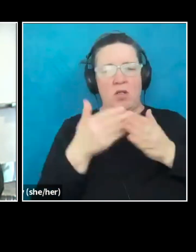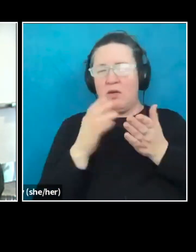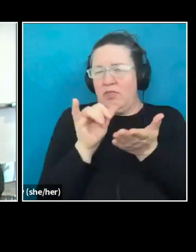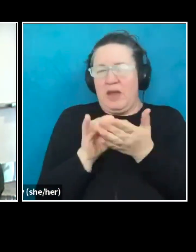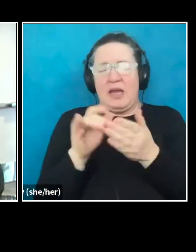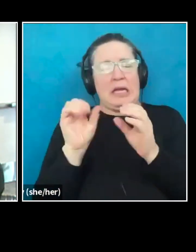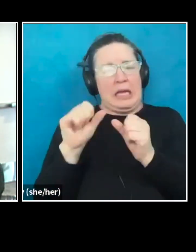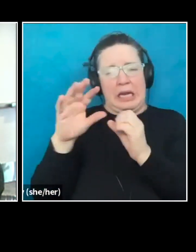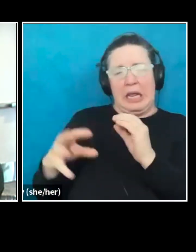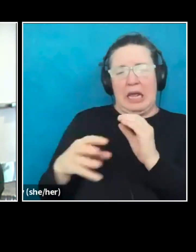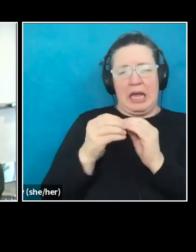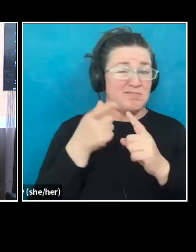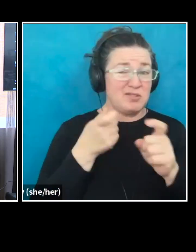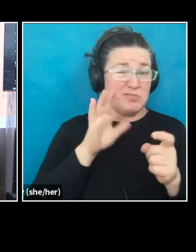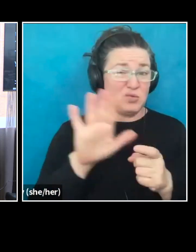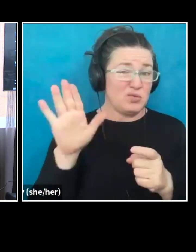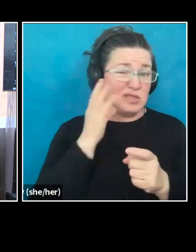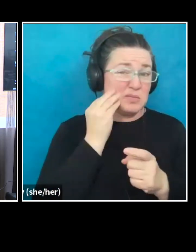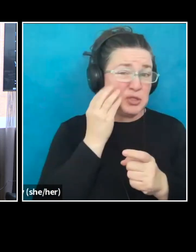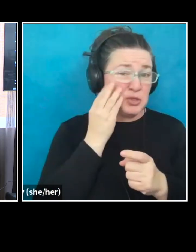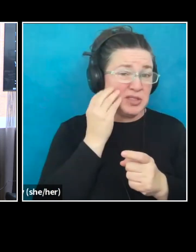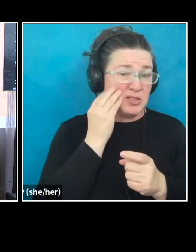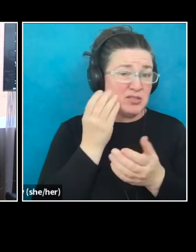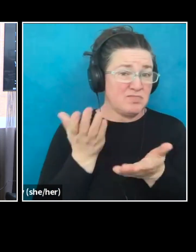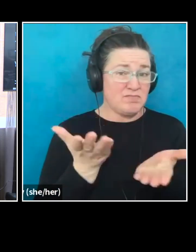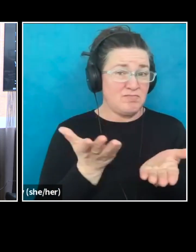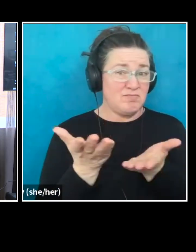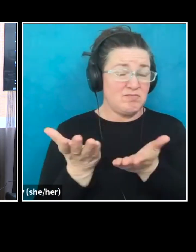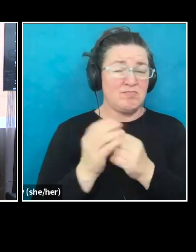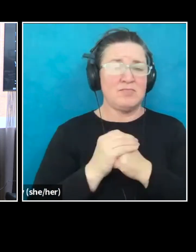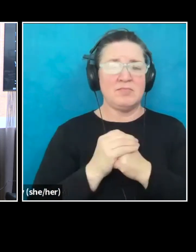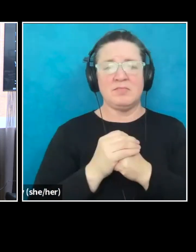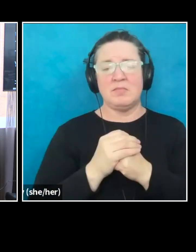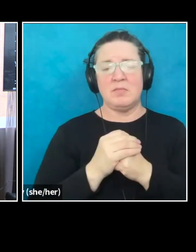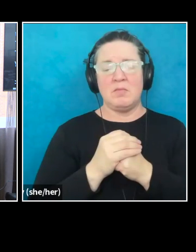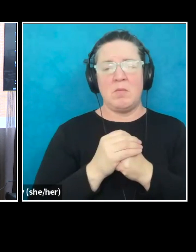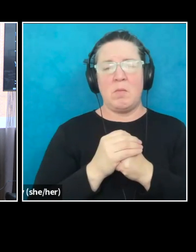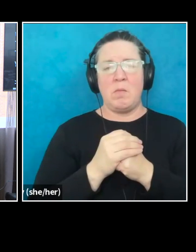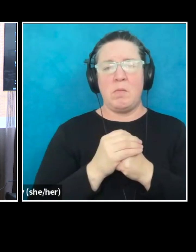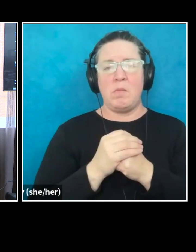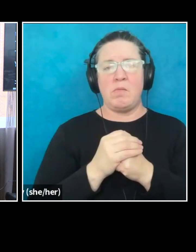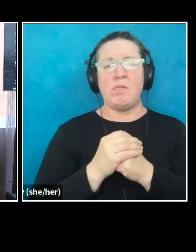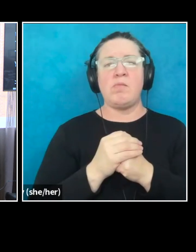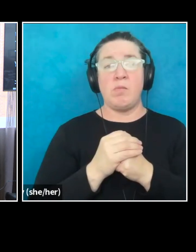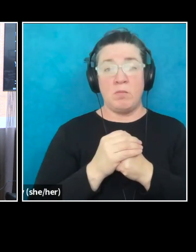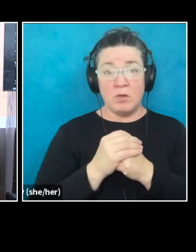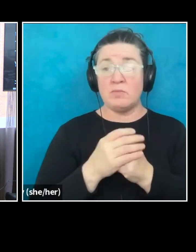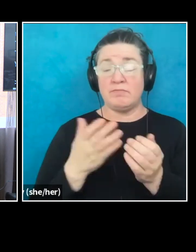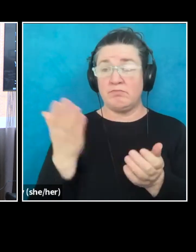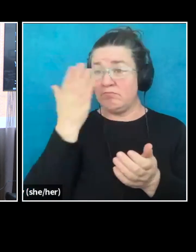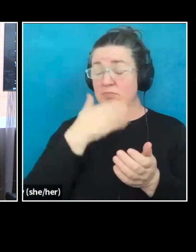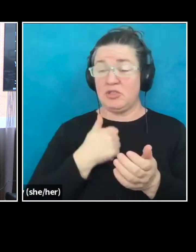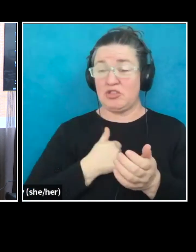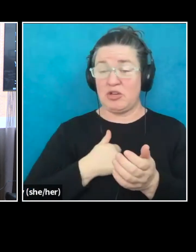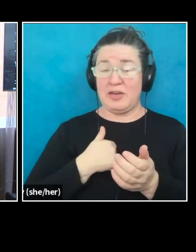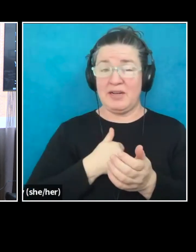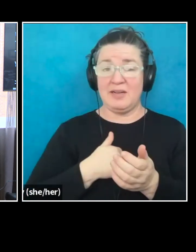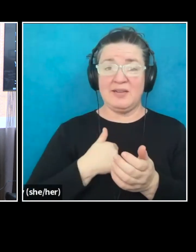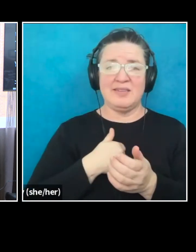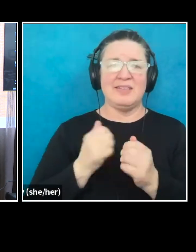much for your your feedback. Yeah. So, I'd like to Oh, sorry. Yes. I have a small thing just related